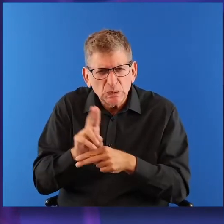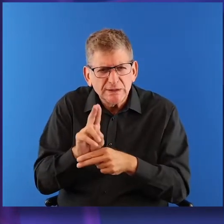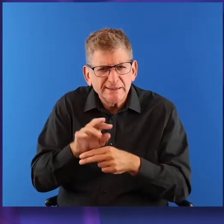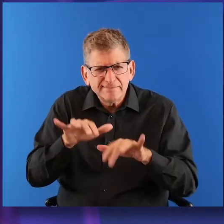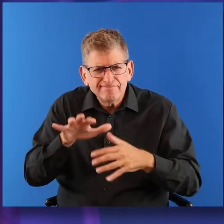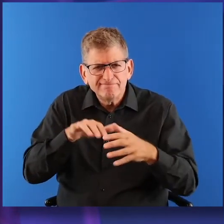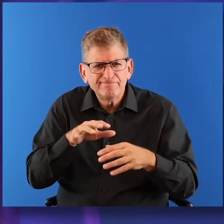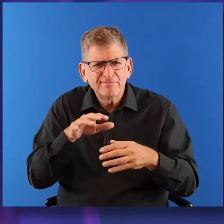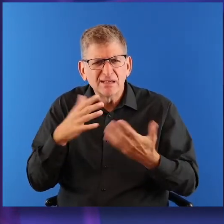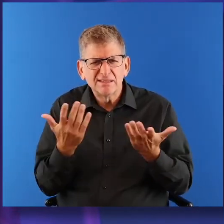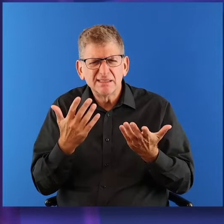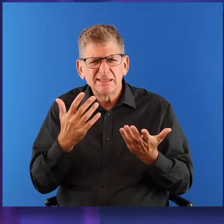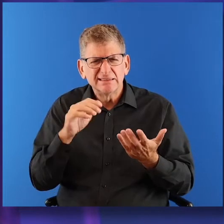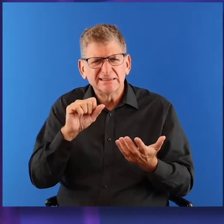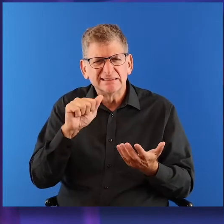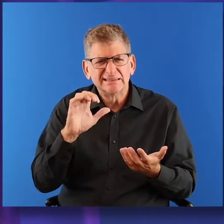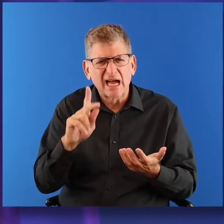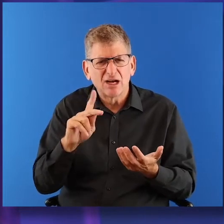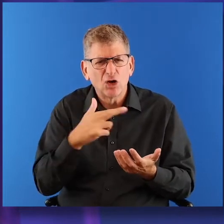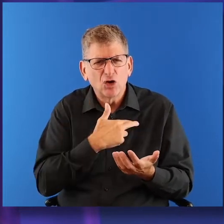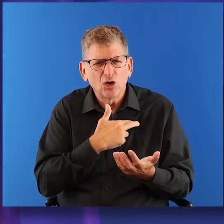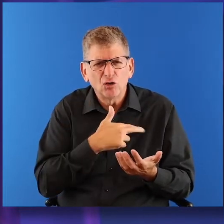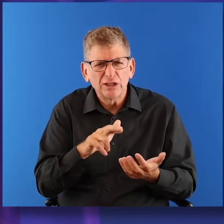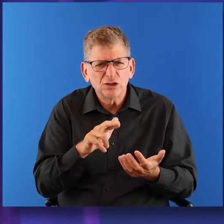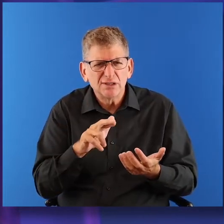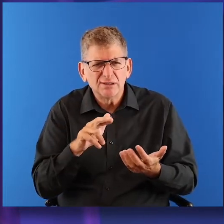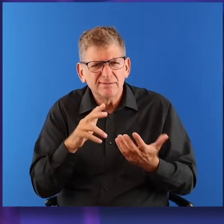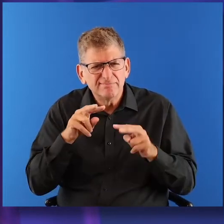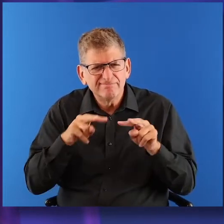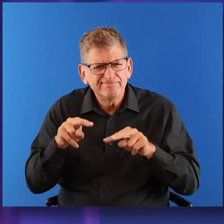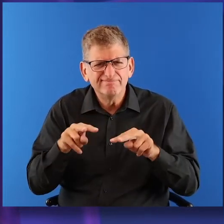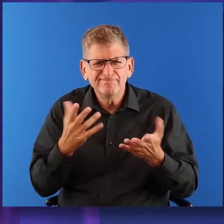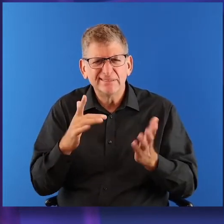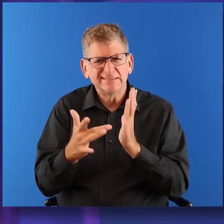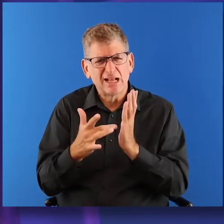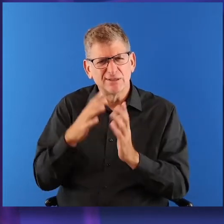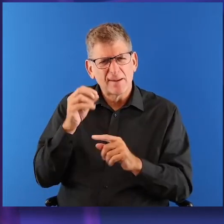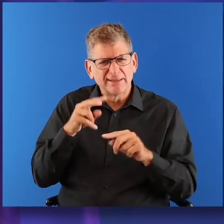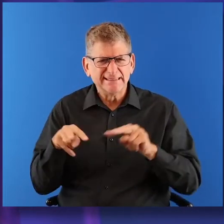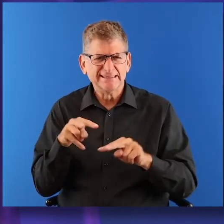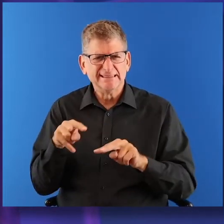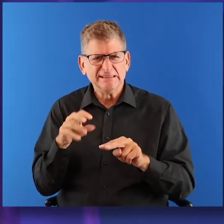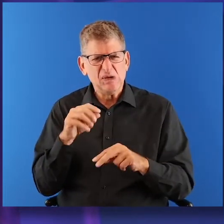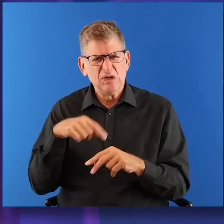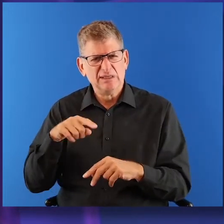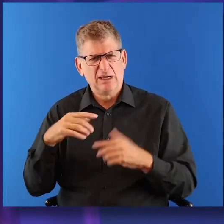But we had to have humans intervene because the ASR just wasn't good enough. In the healthcare space,